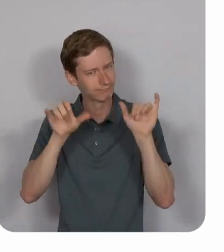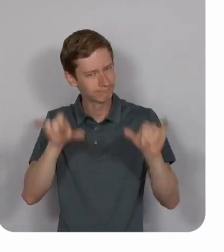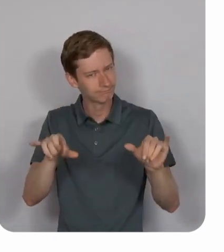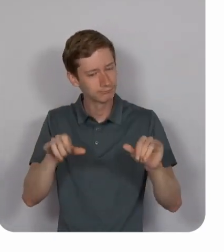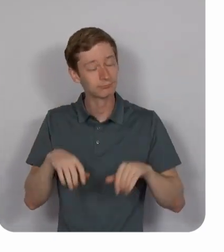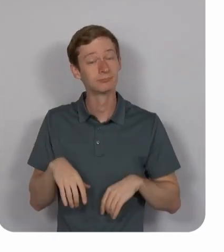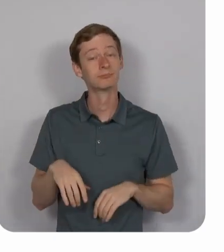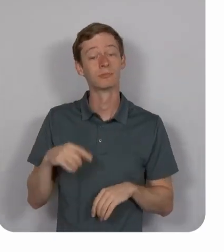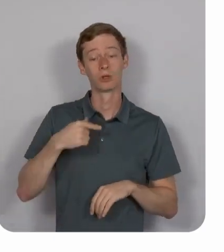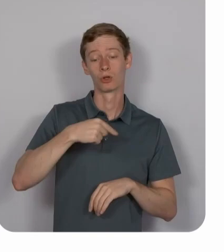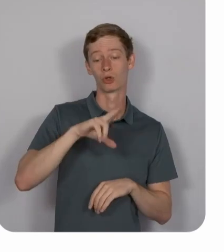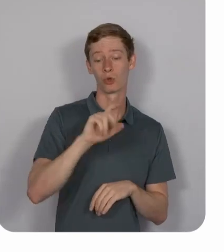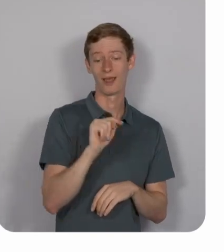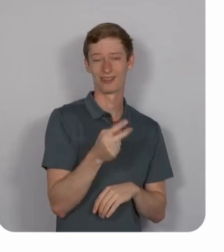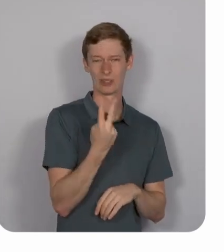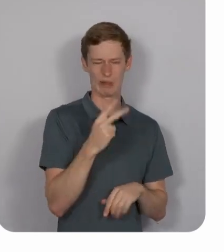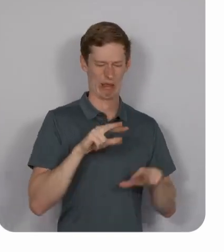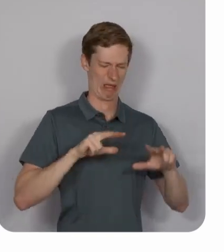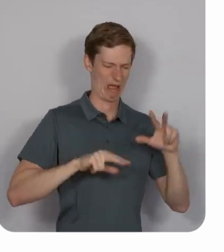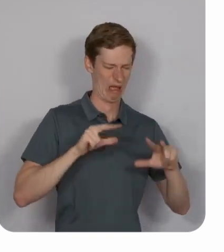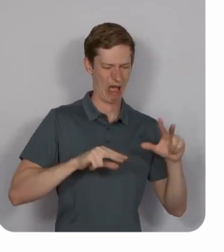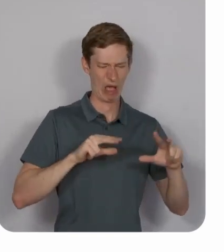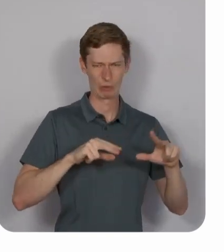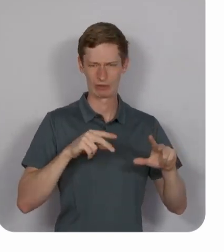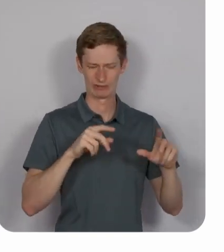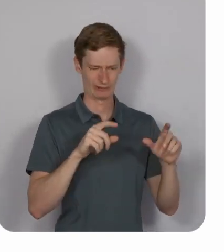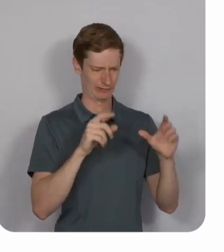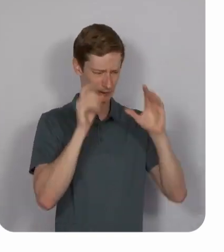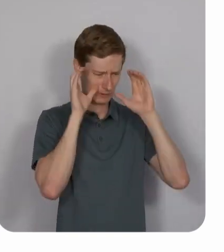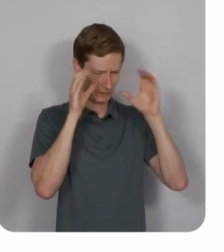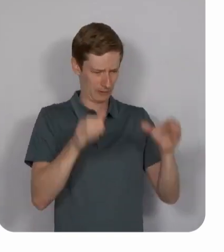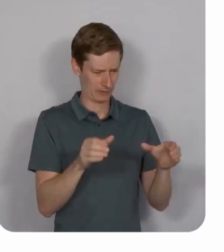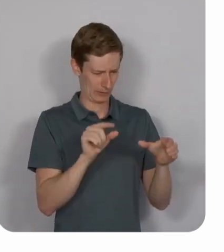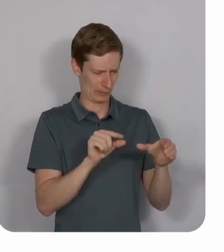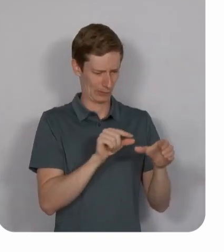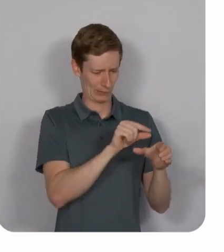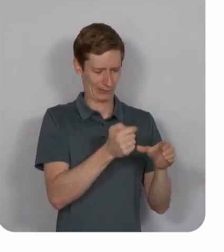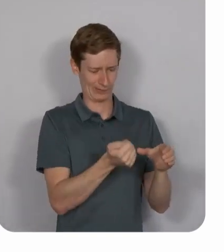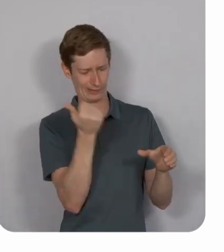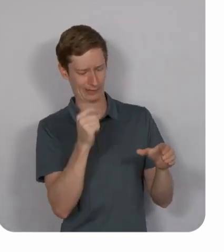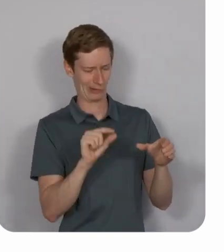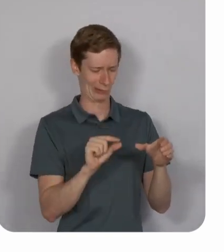where the glasses spacer was this odd plastic piece you’d remove the facial interface to install, if you needed it.